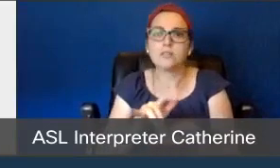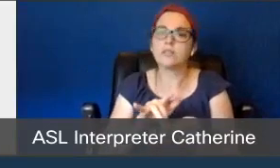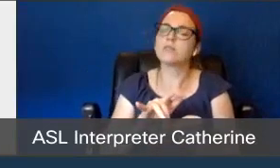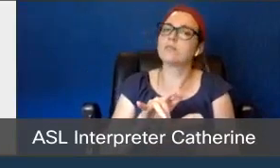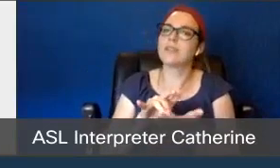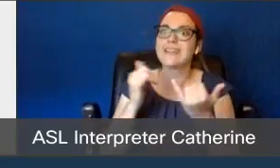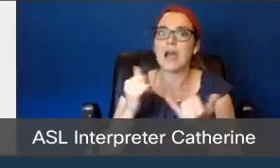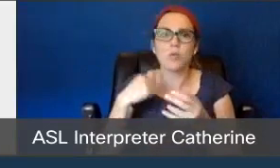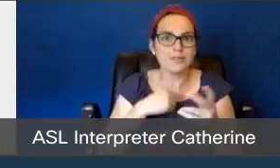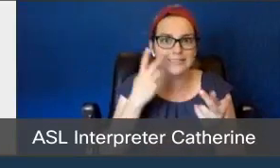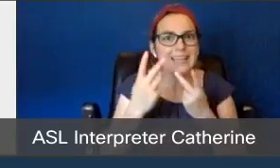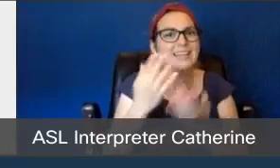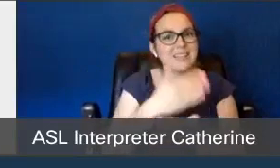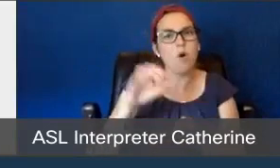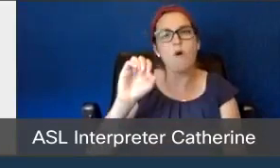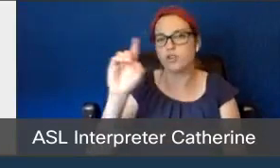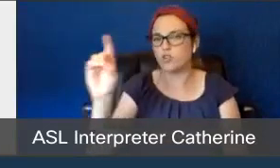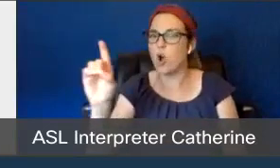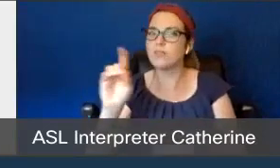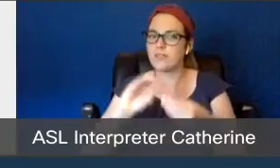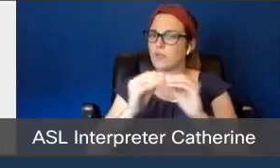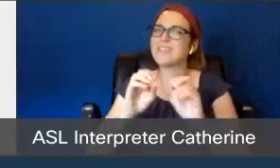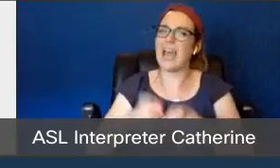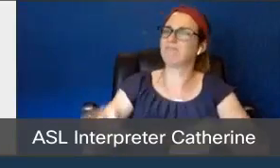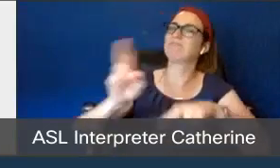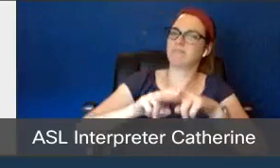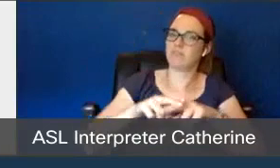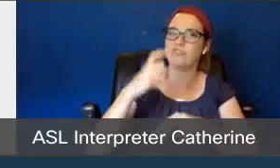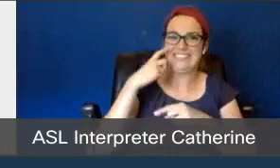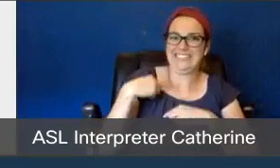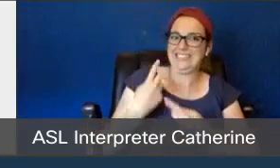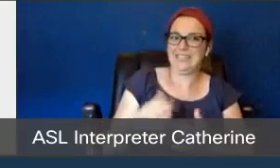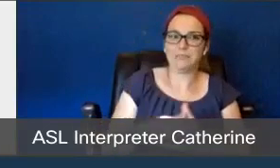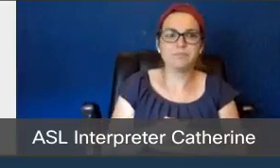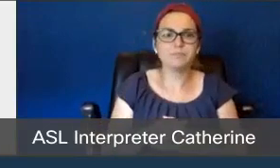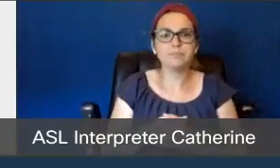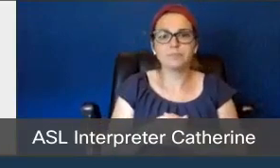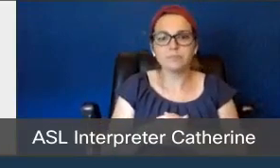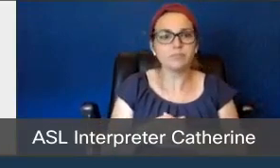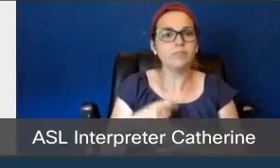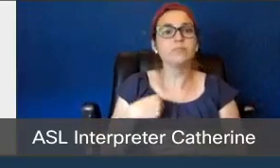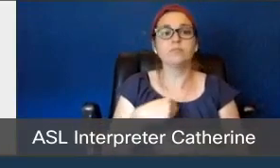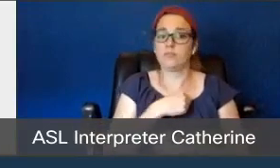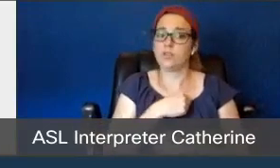There's also quite good evidence that when drug courts adopt the full range of FDA approved medications and they do it